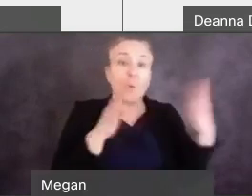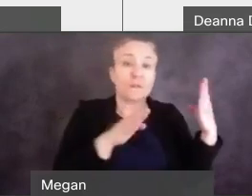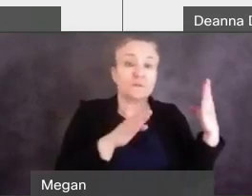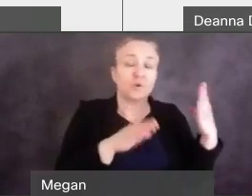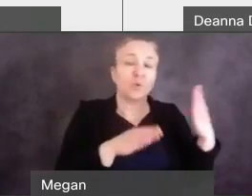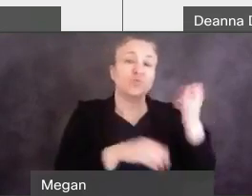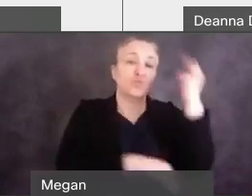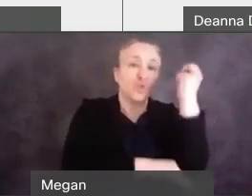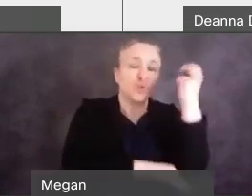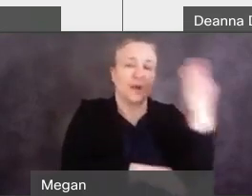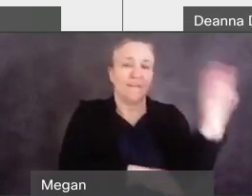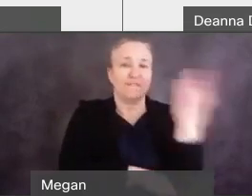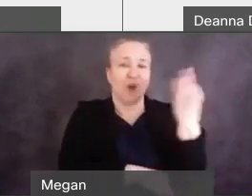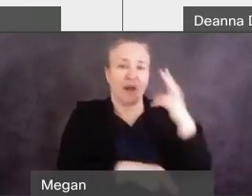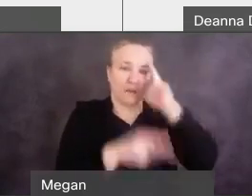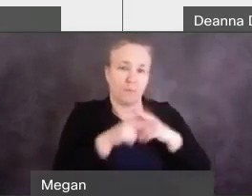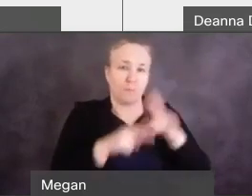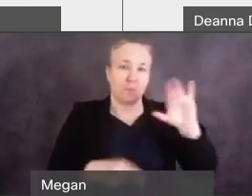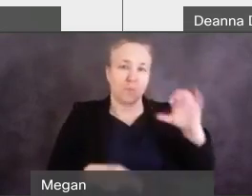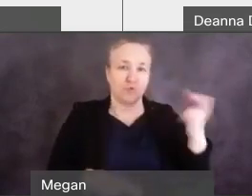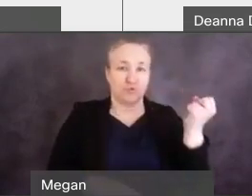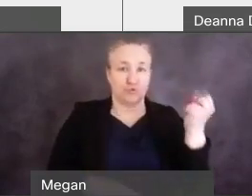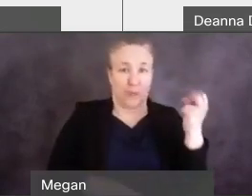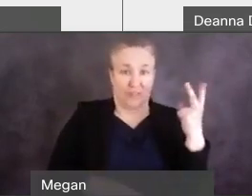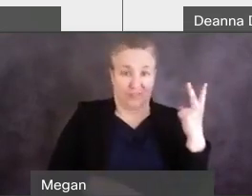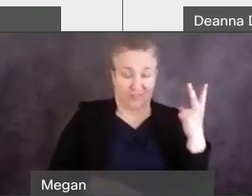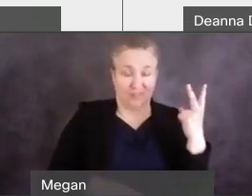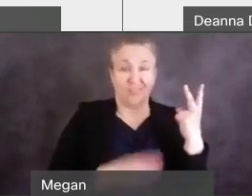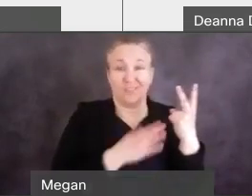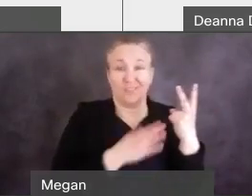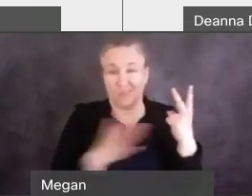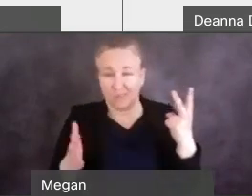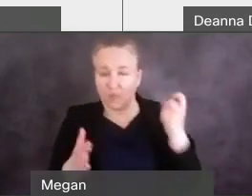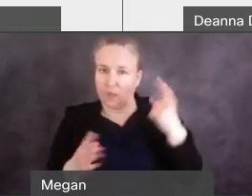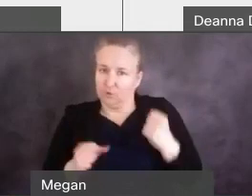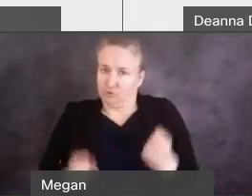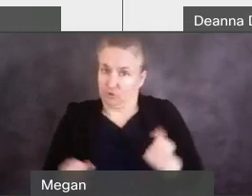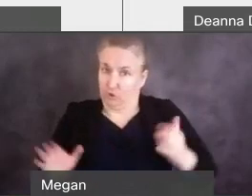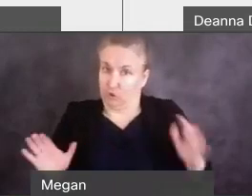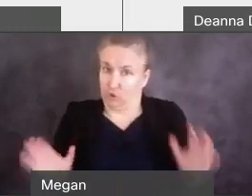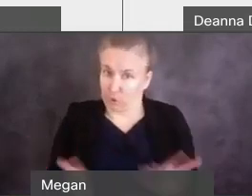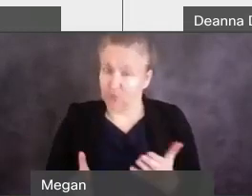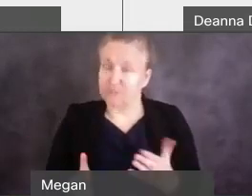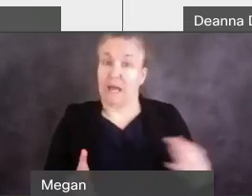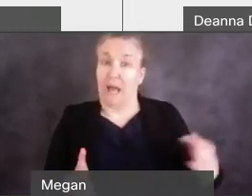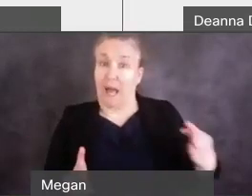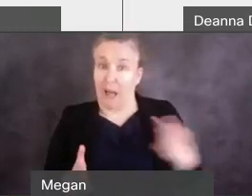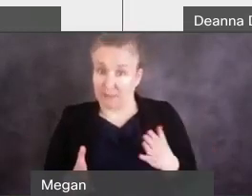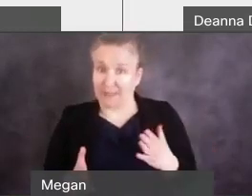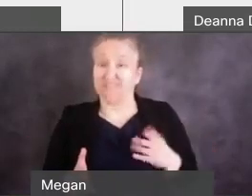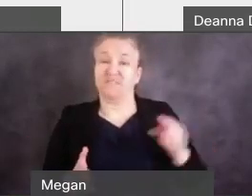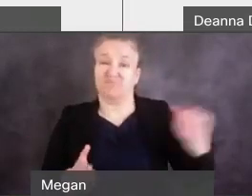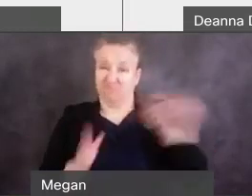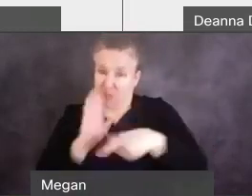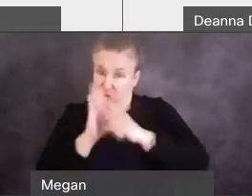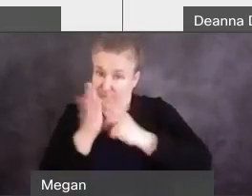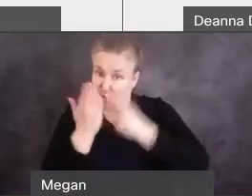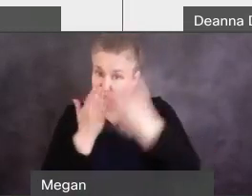March 12th. However, we are strongly urging interested applicants to review the program guidelines and